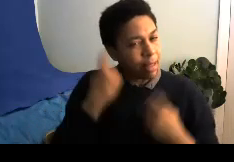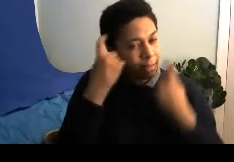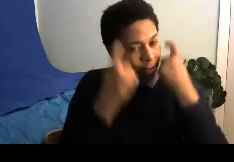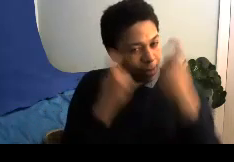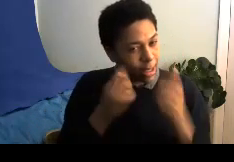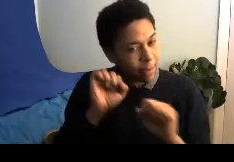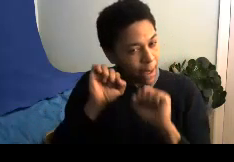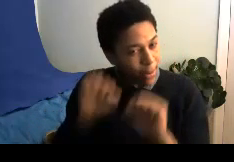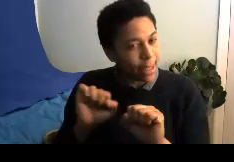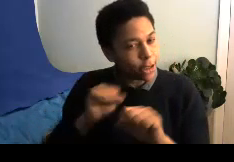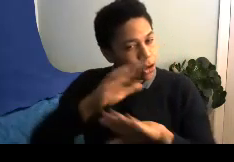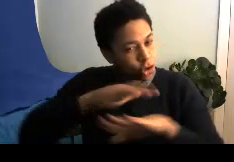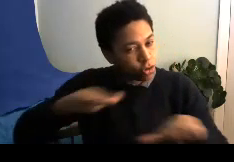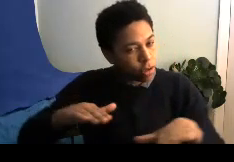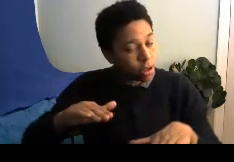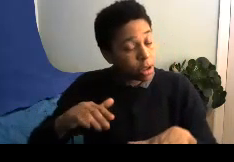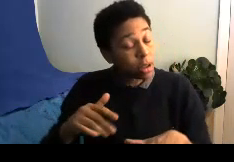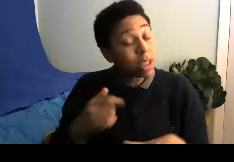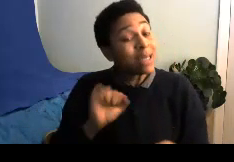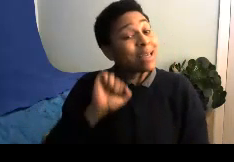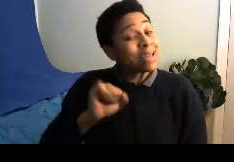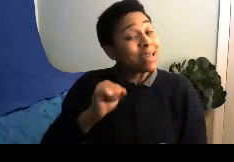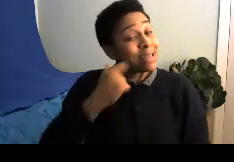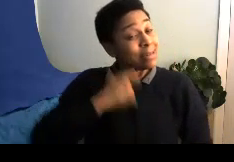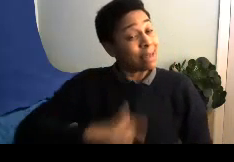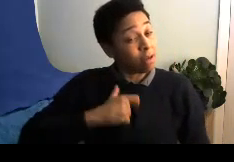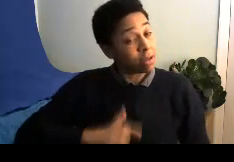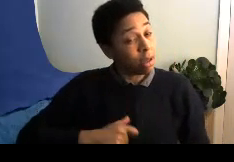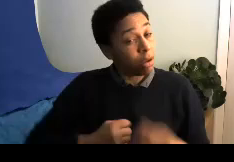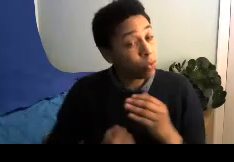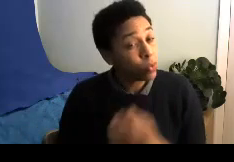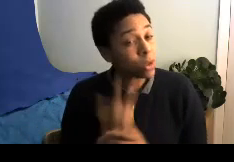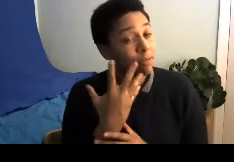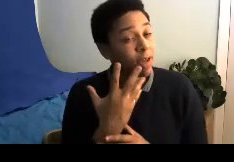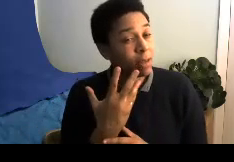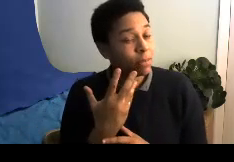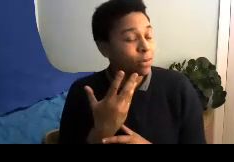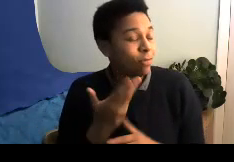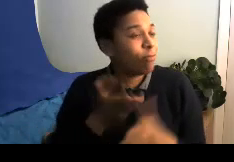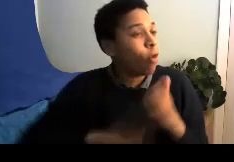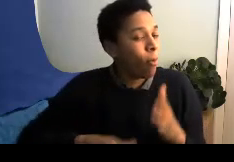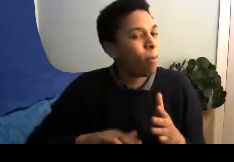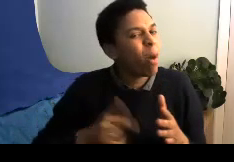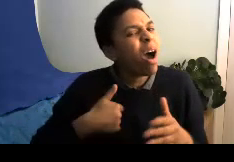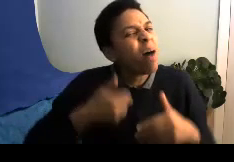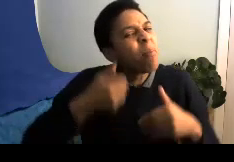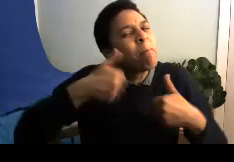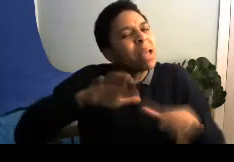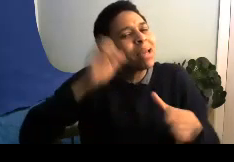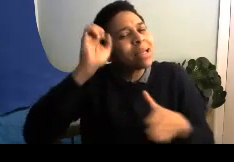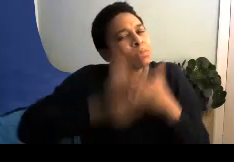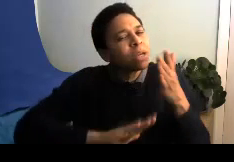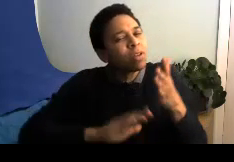accessed his character through, you know, like, played a fellow, I've done a bit of acting, so I was able to sort of access the